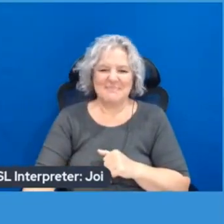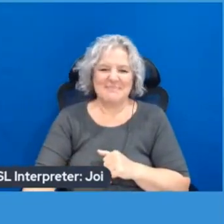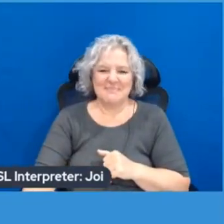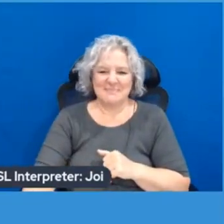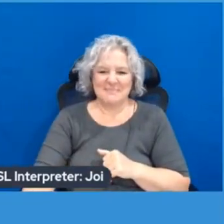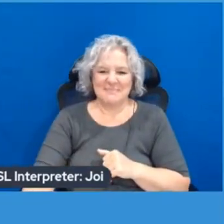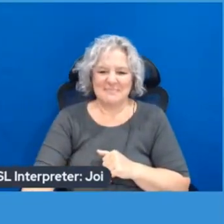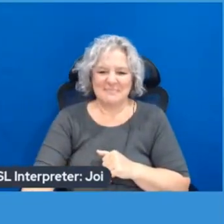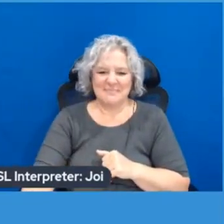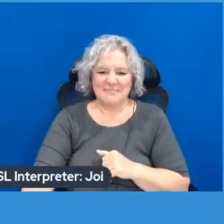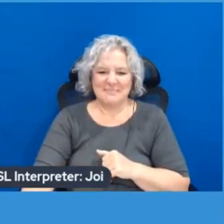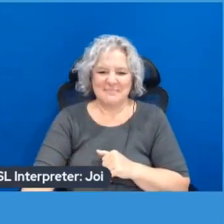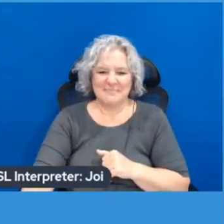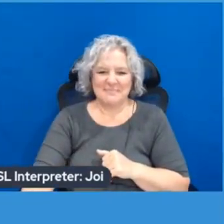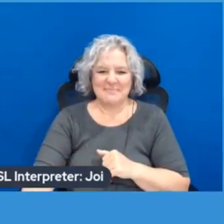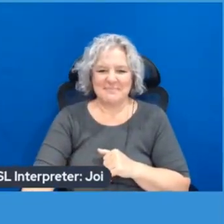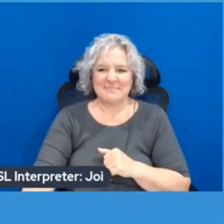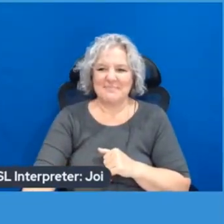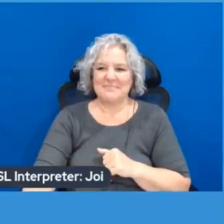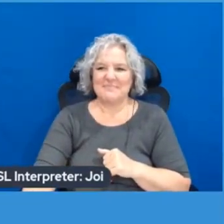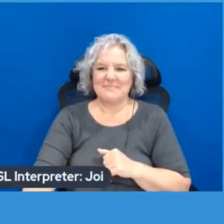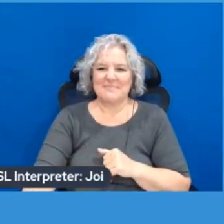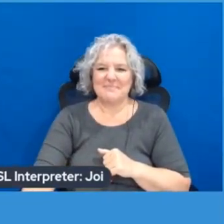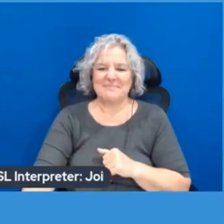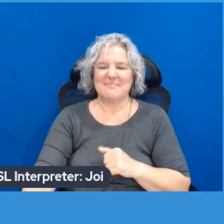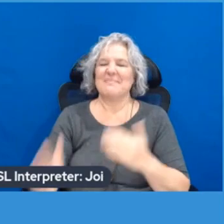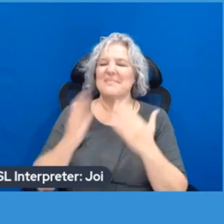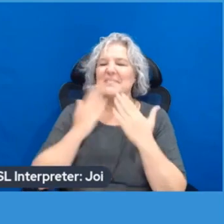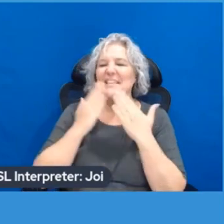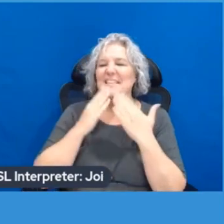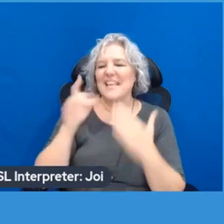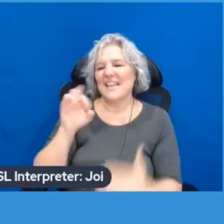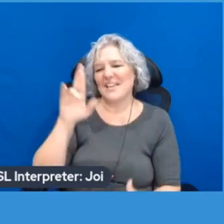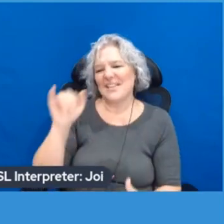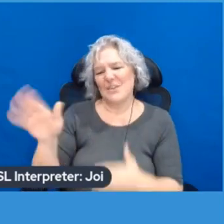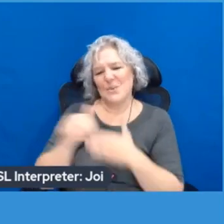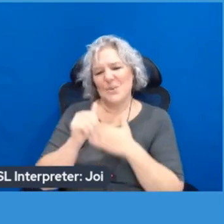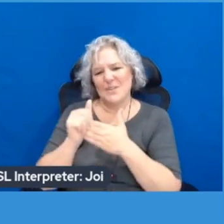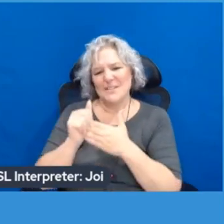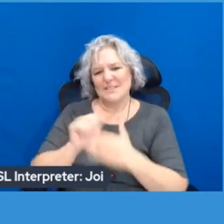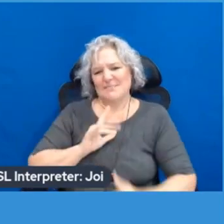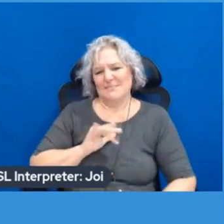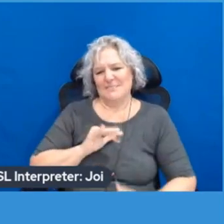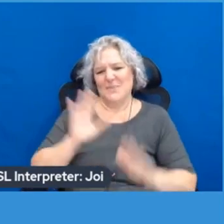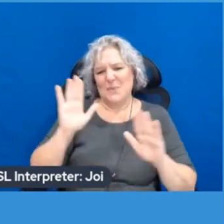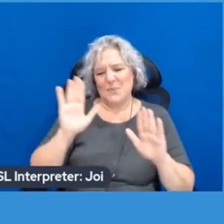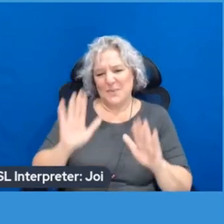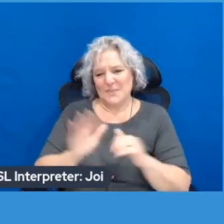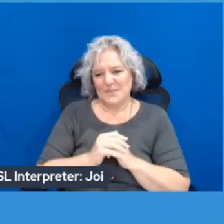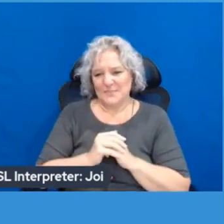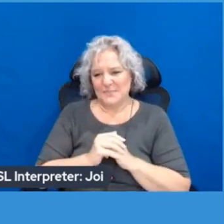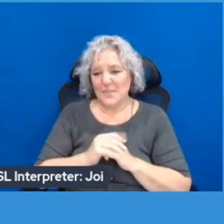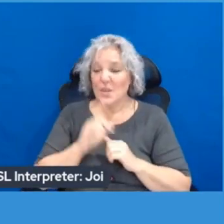Thank you, Larry. We're grateful for your leadership. And, you know, everyone seems to have a personal story